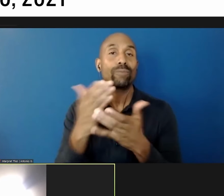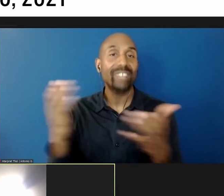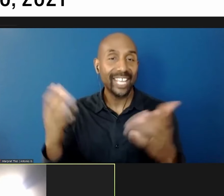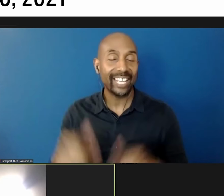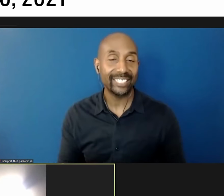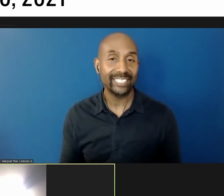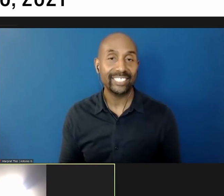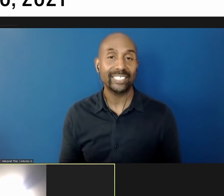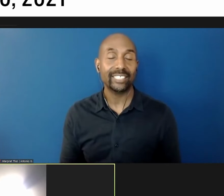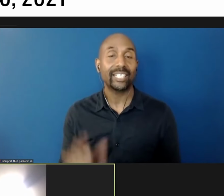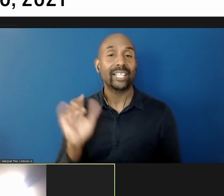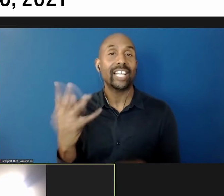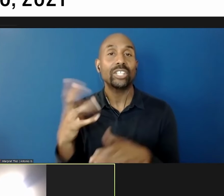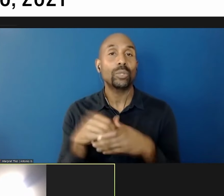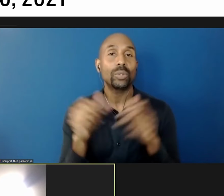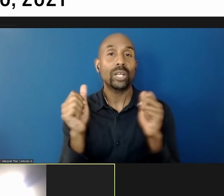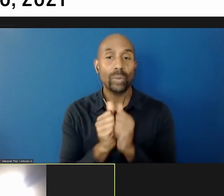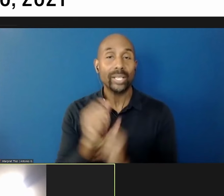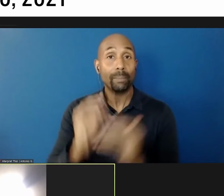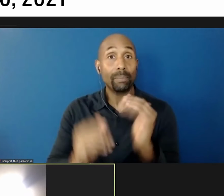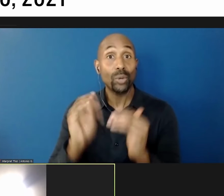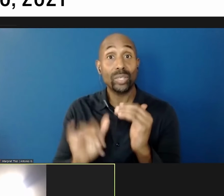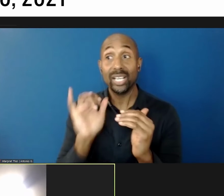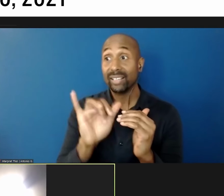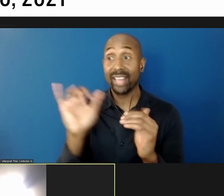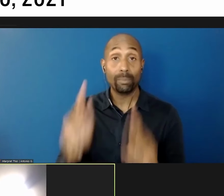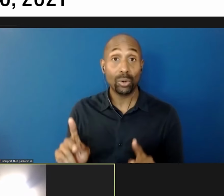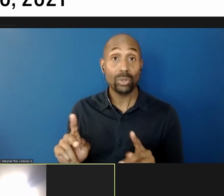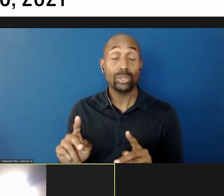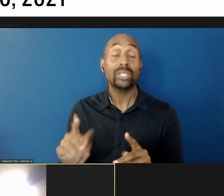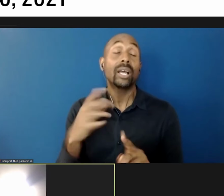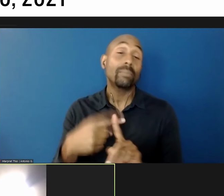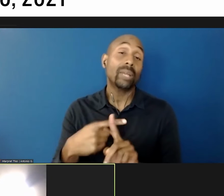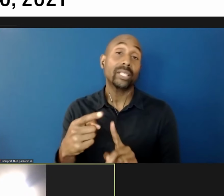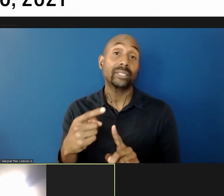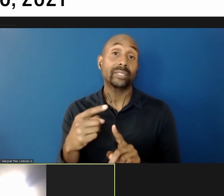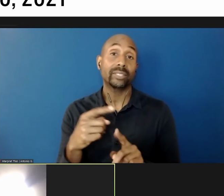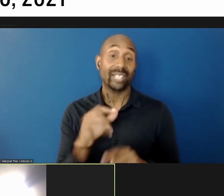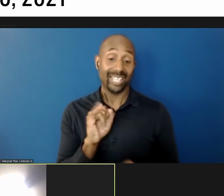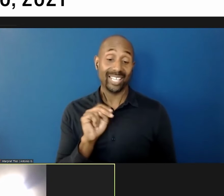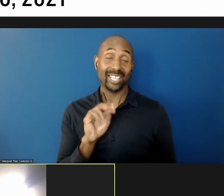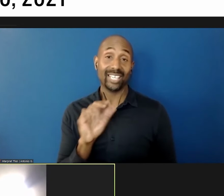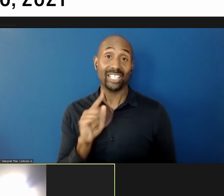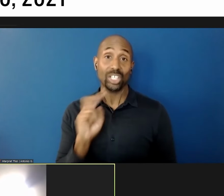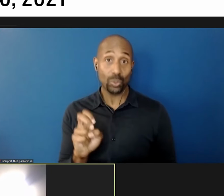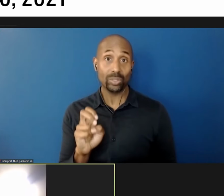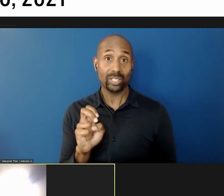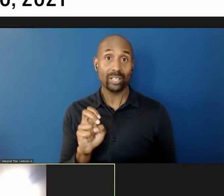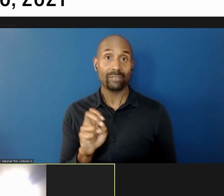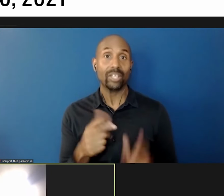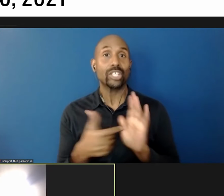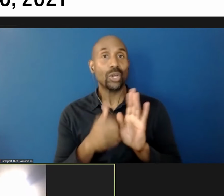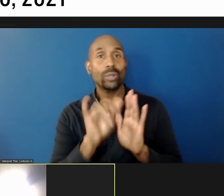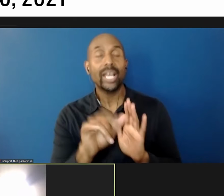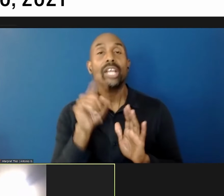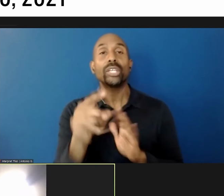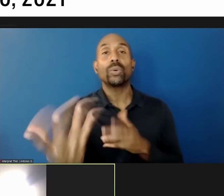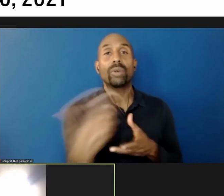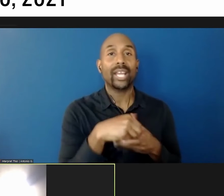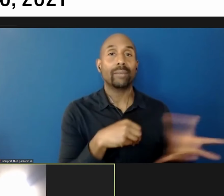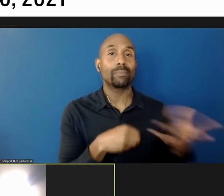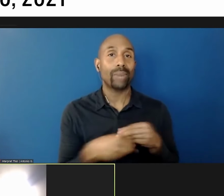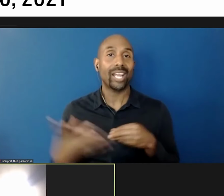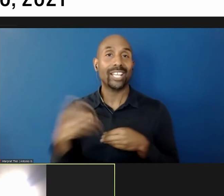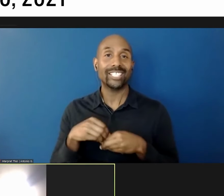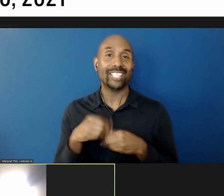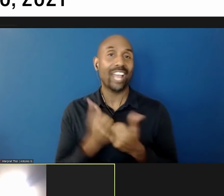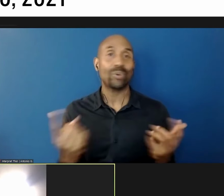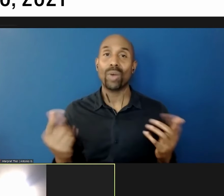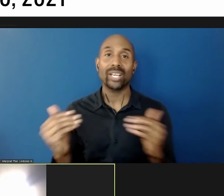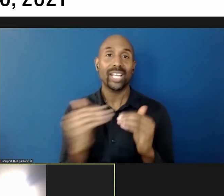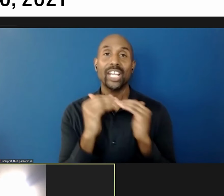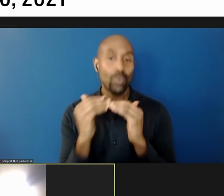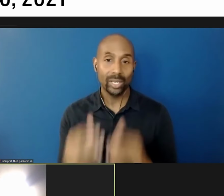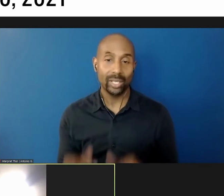of the inclusivity when you embrace, you know, everyone equally despite how they grew up